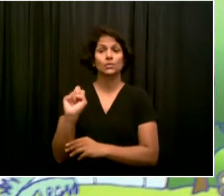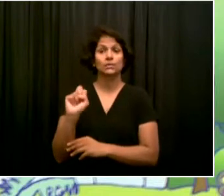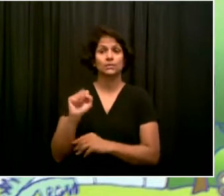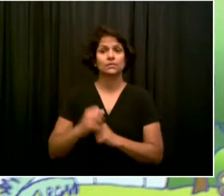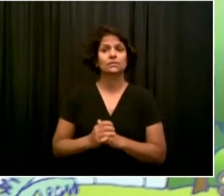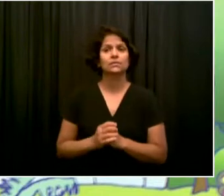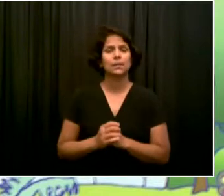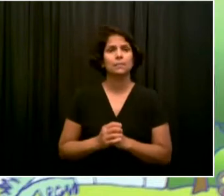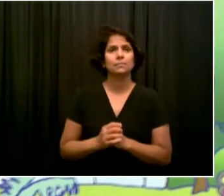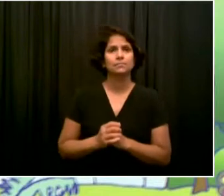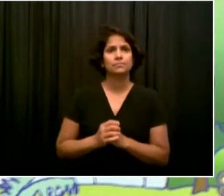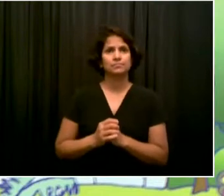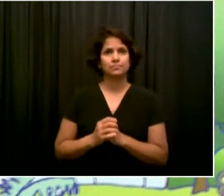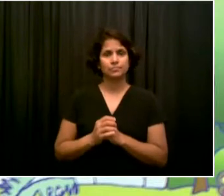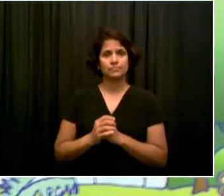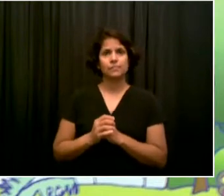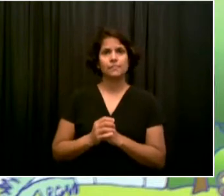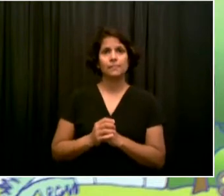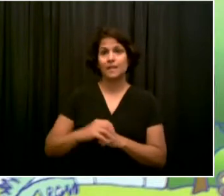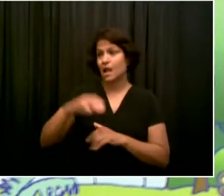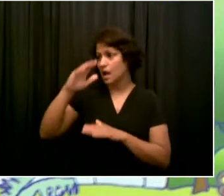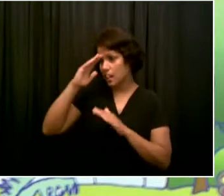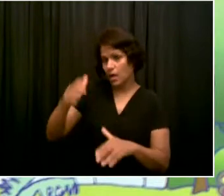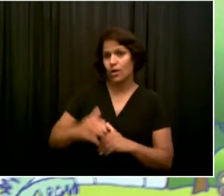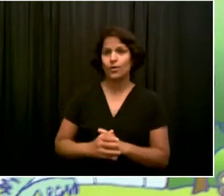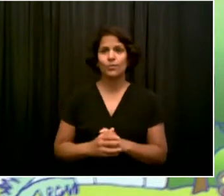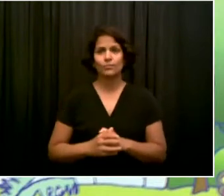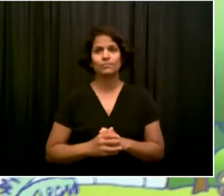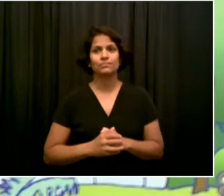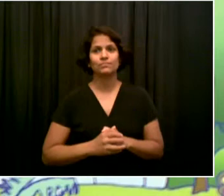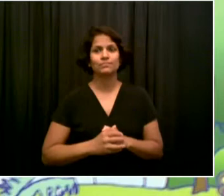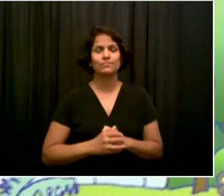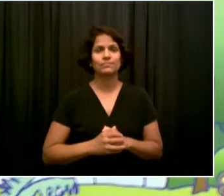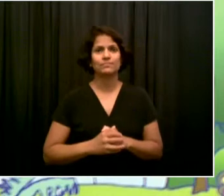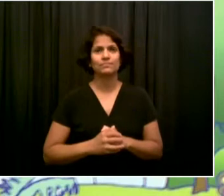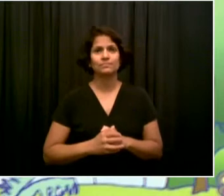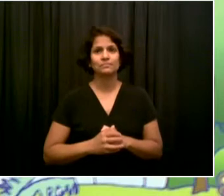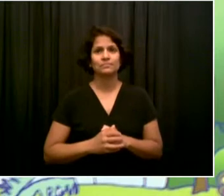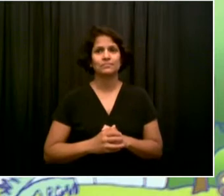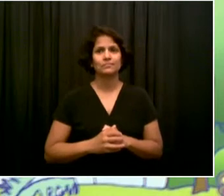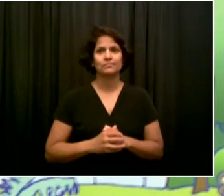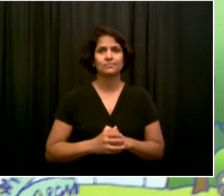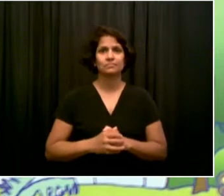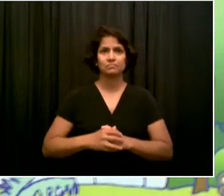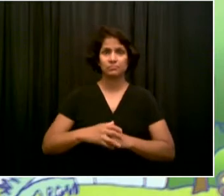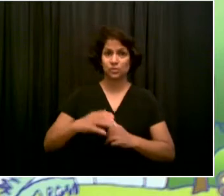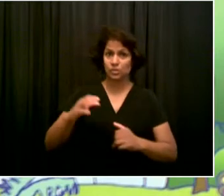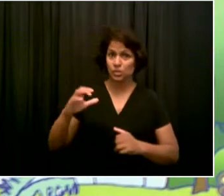IT DONE NOW. OUR NEXT QUTIESON GOES TO CHRIS FROM THE